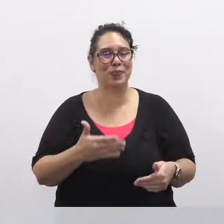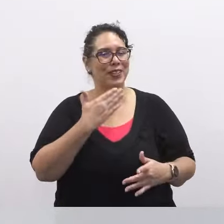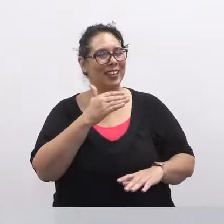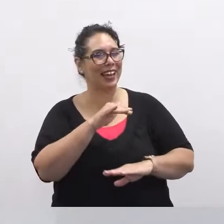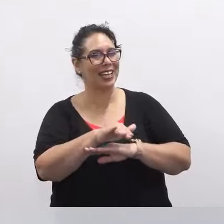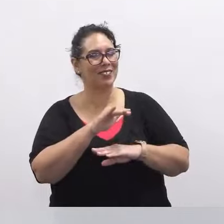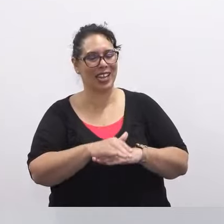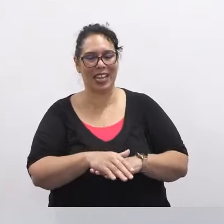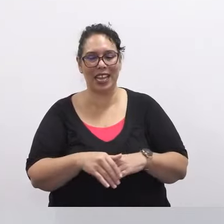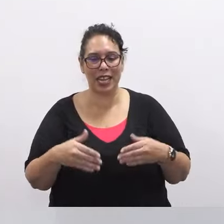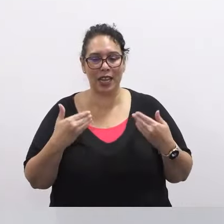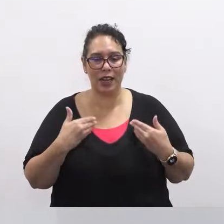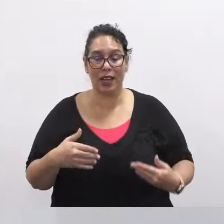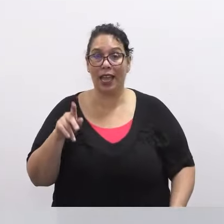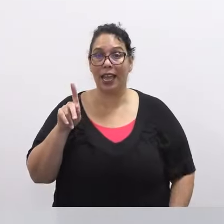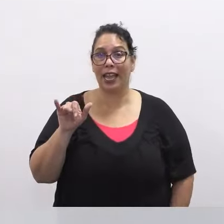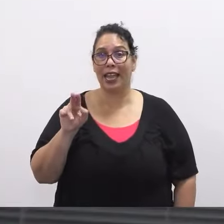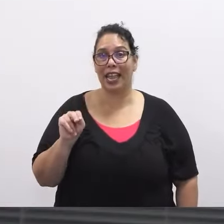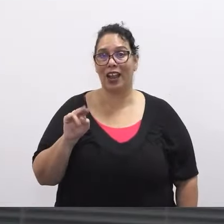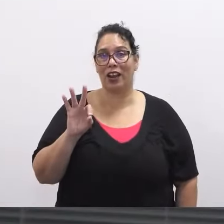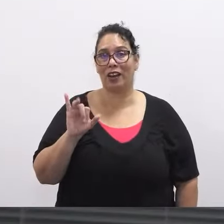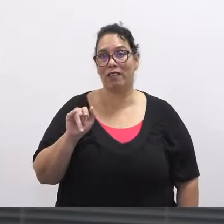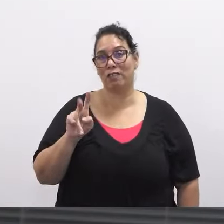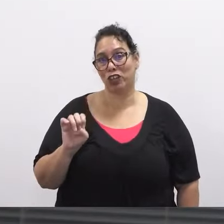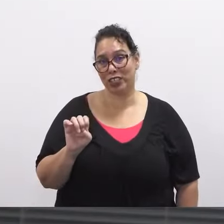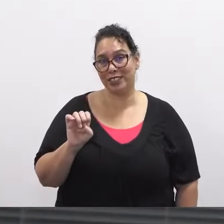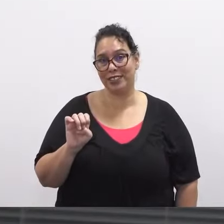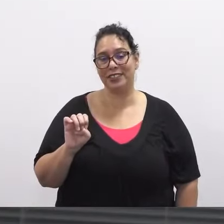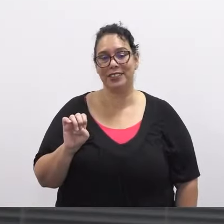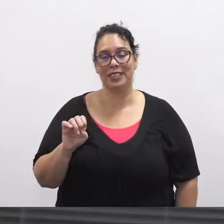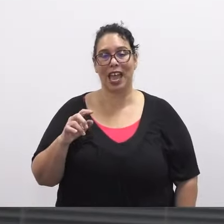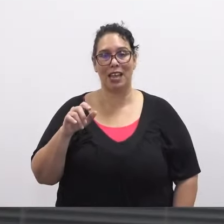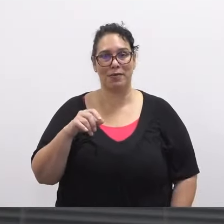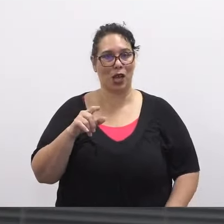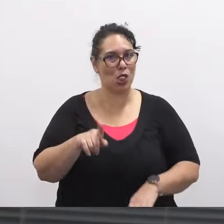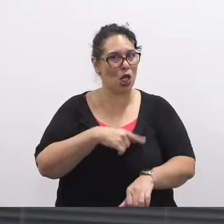My name is Karen Forte, and I'm a long time resident